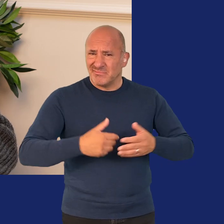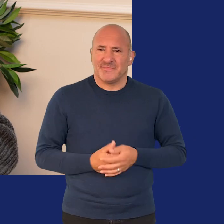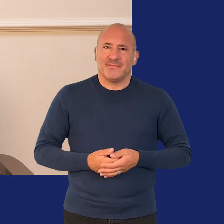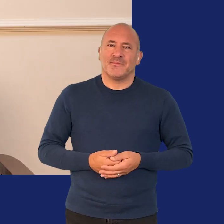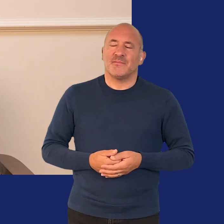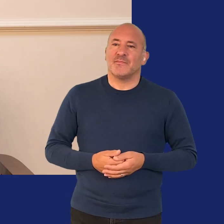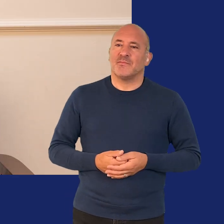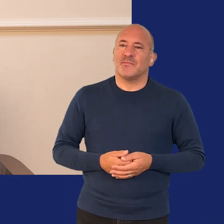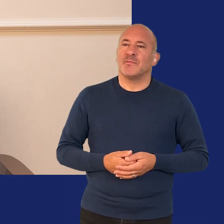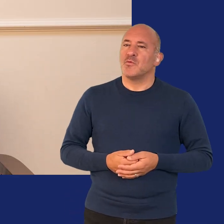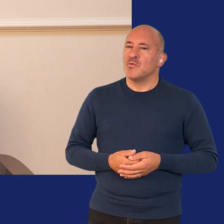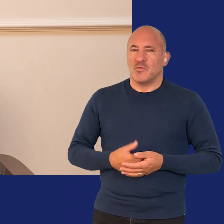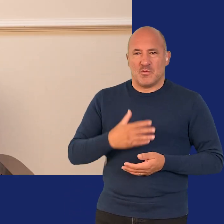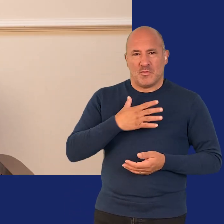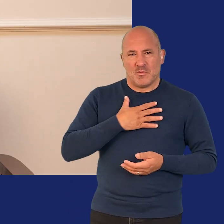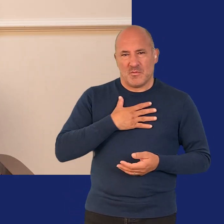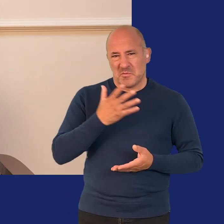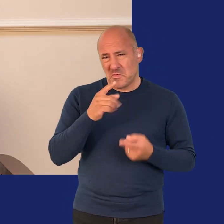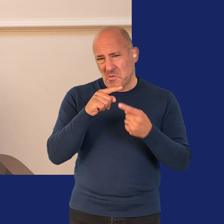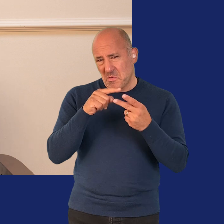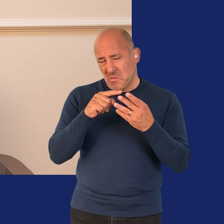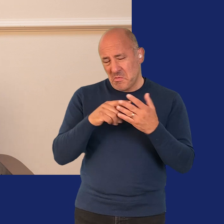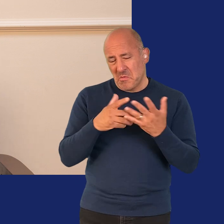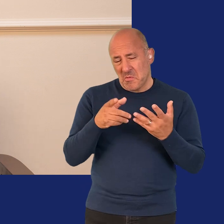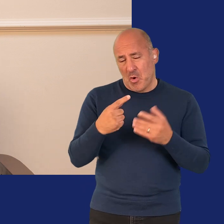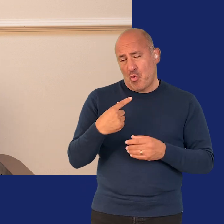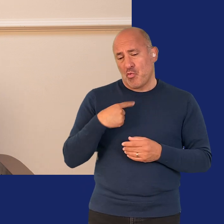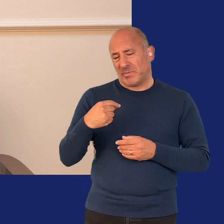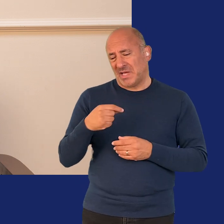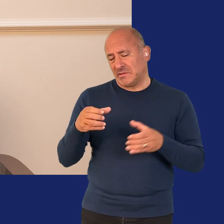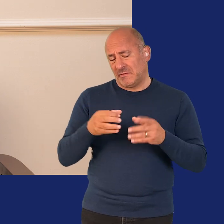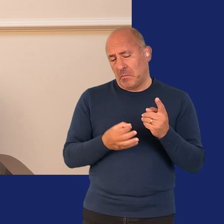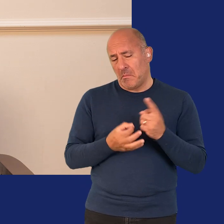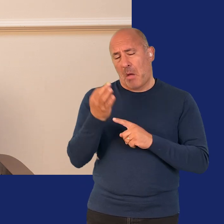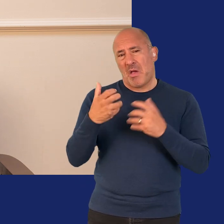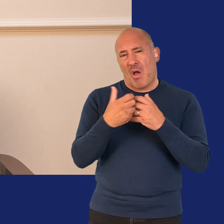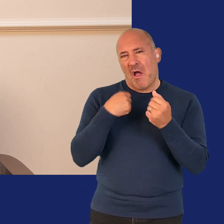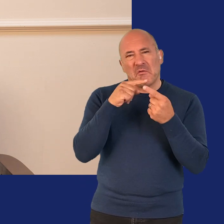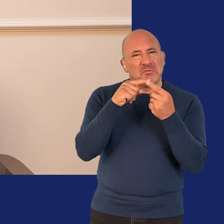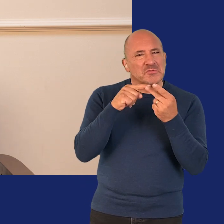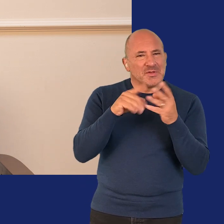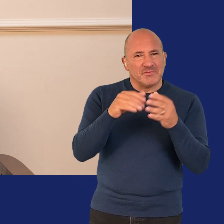Jess: Um, so I think there's probably a couple of things in terms of the best ways to improve representation.